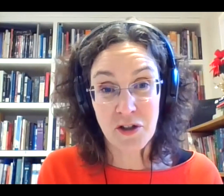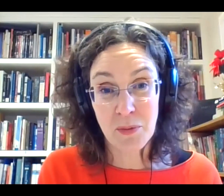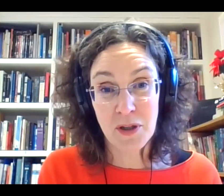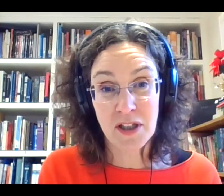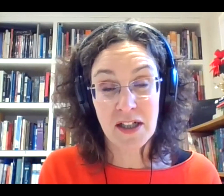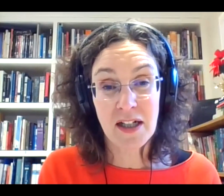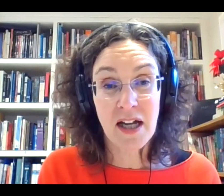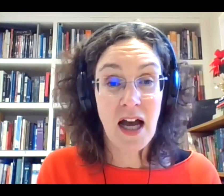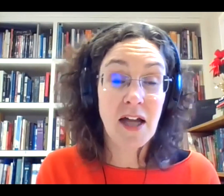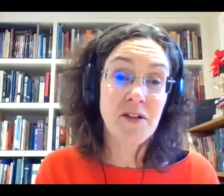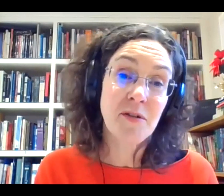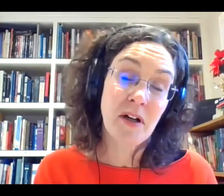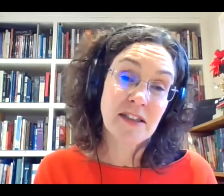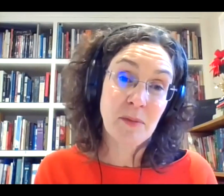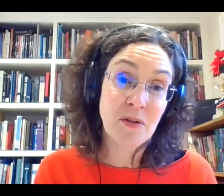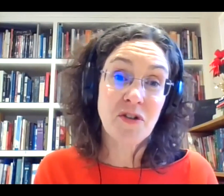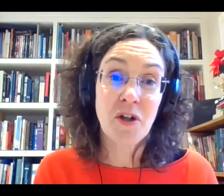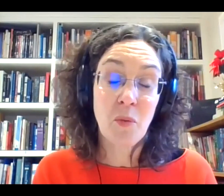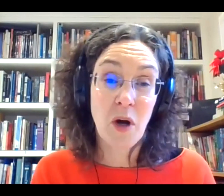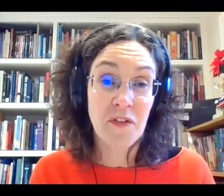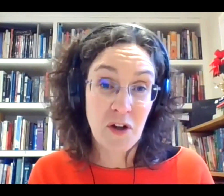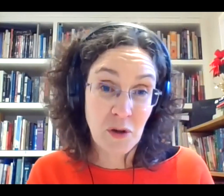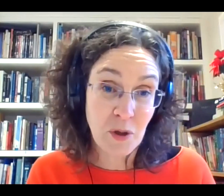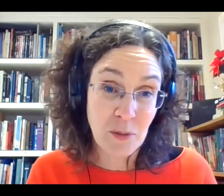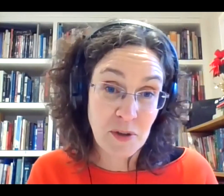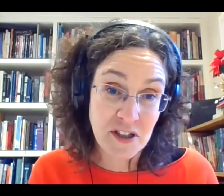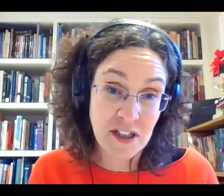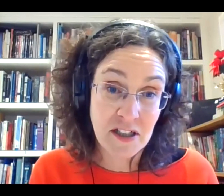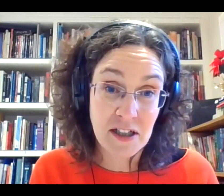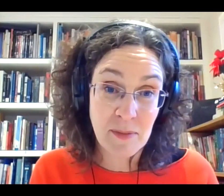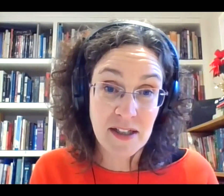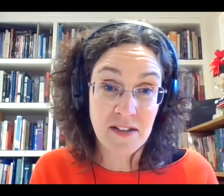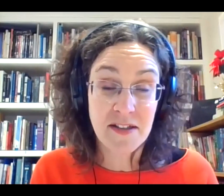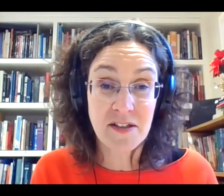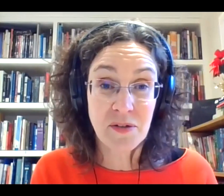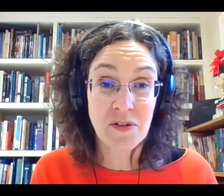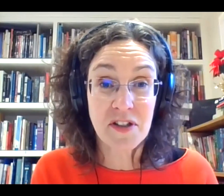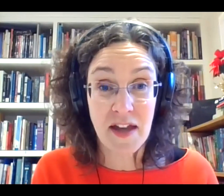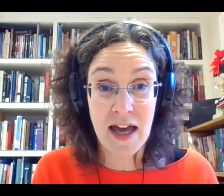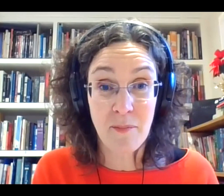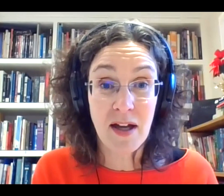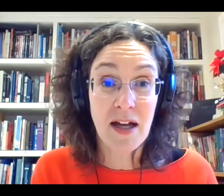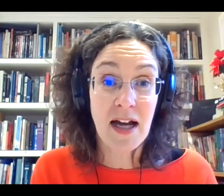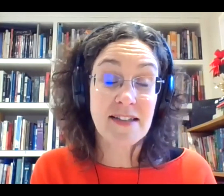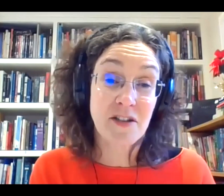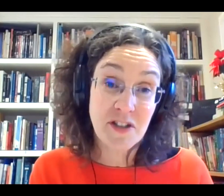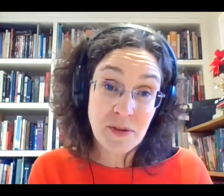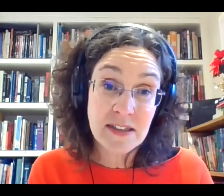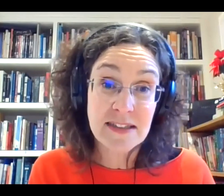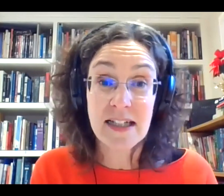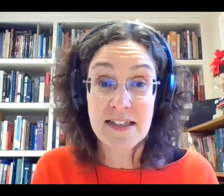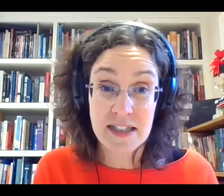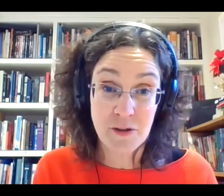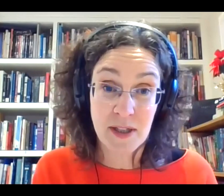to her work and, I suppose, what her work particularly means to to them as individuals and as theatre